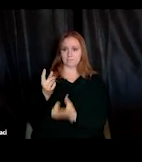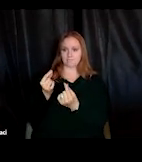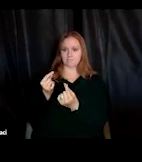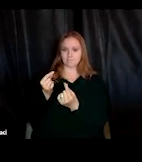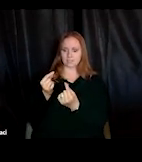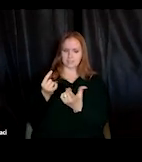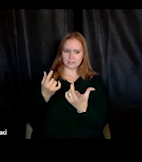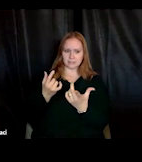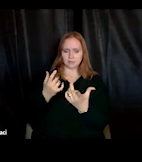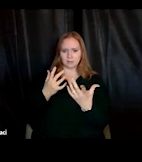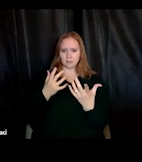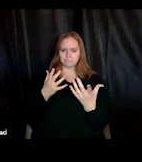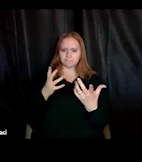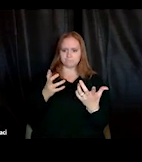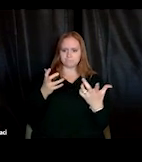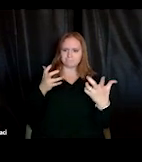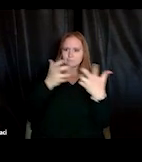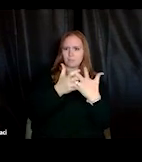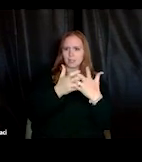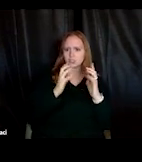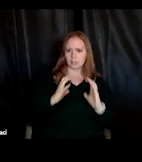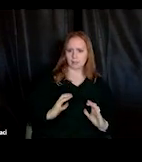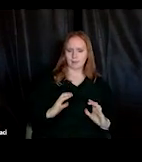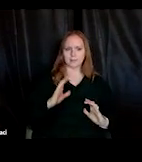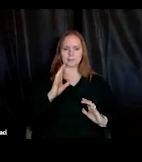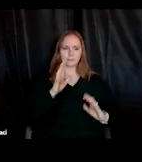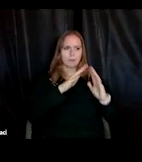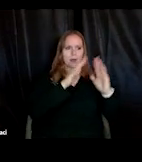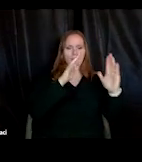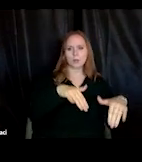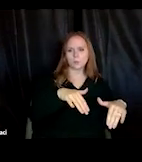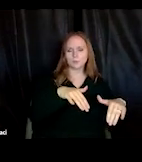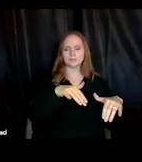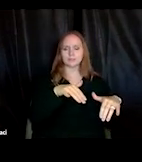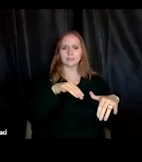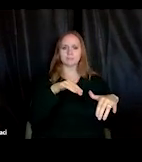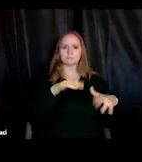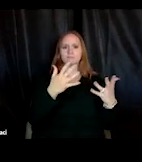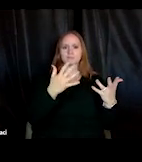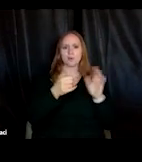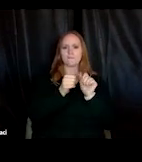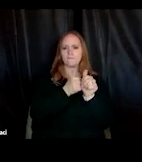when it comes to access to housing by following the housing first model. But in addition to that,